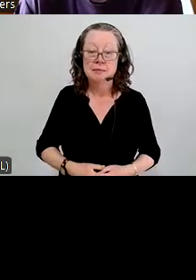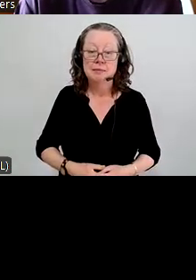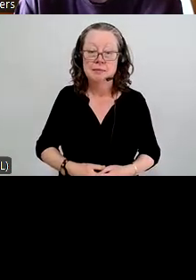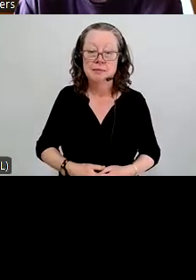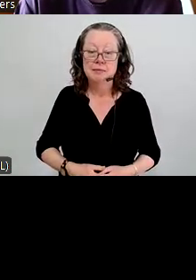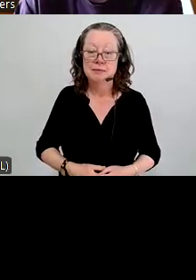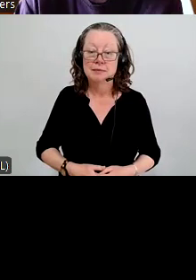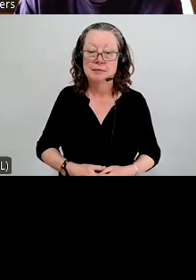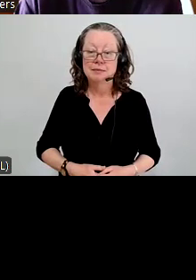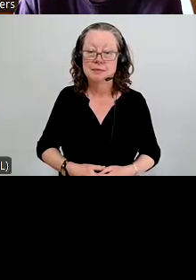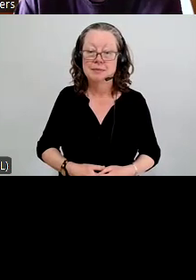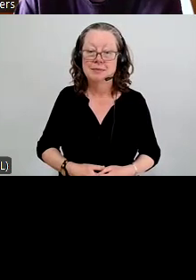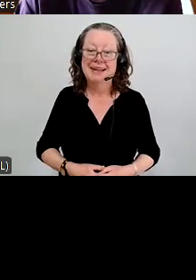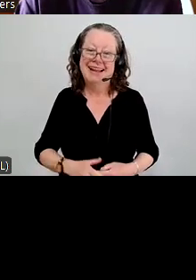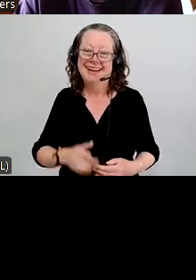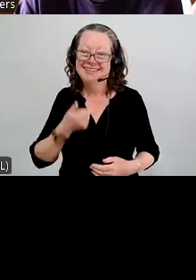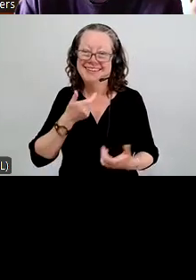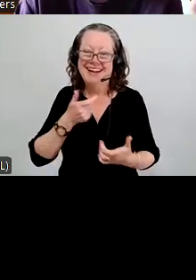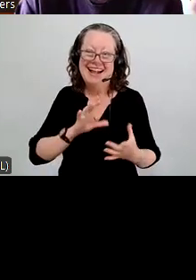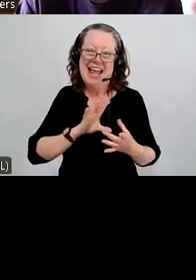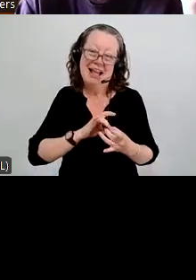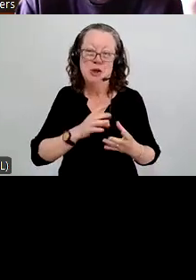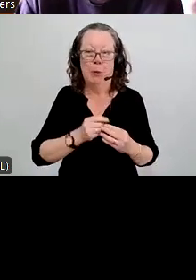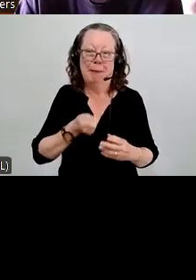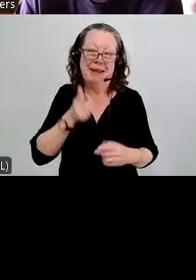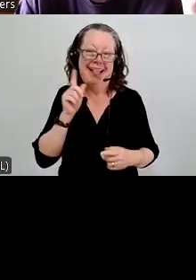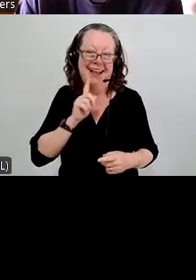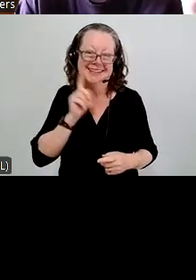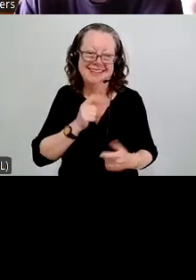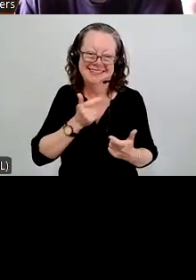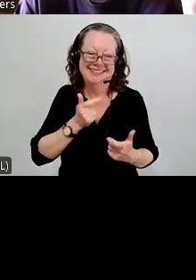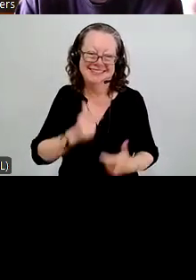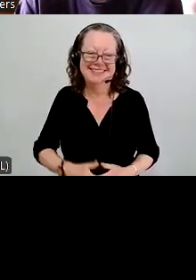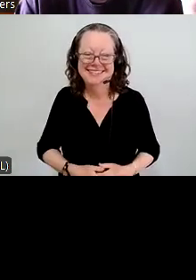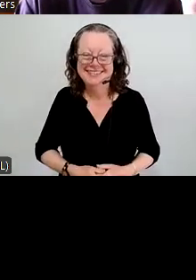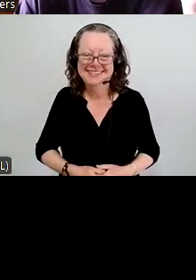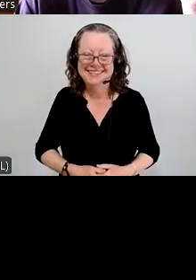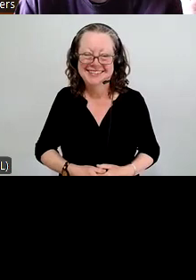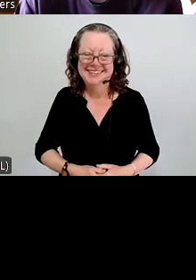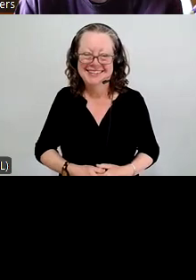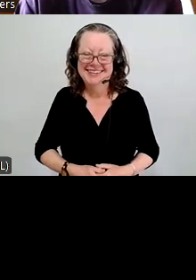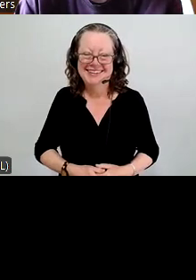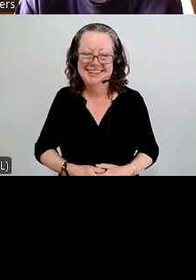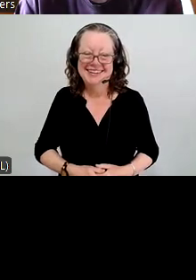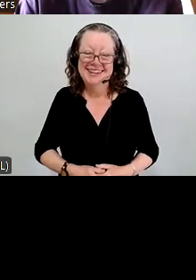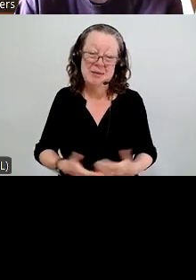and connections with the pea lady. Yes. Yes, that's it.